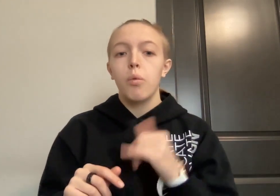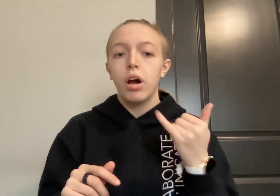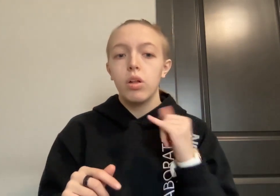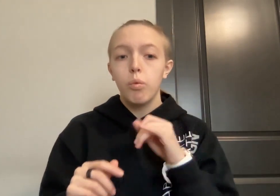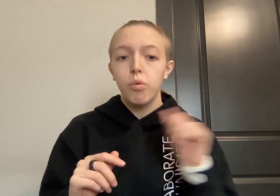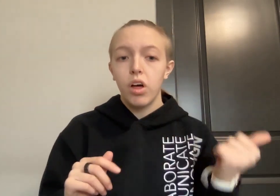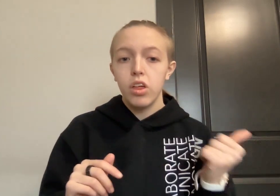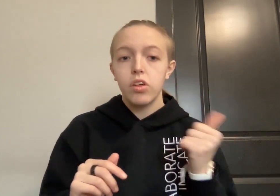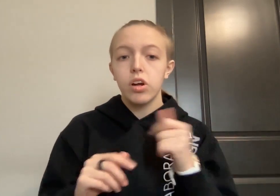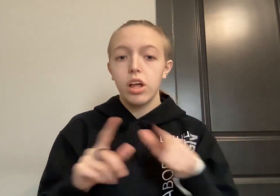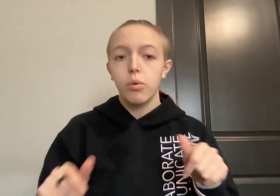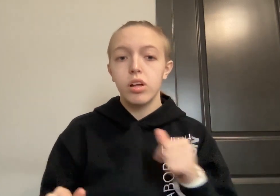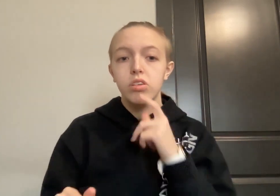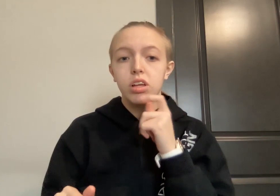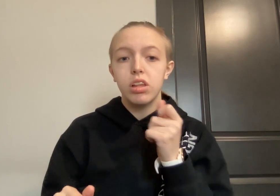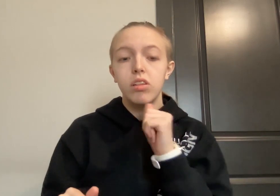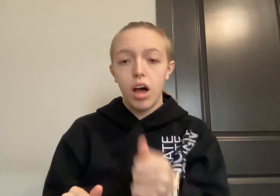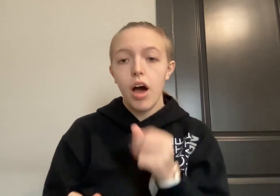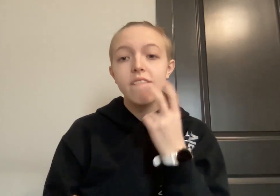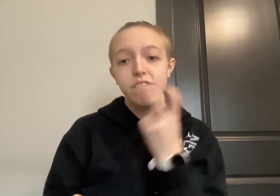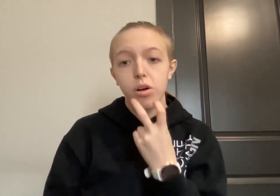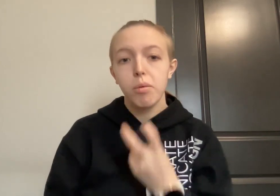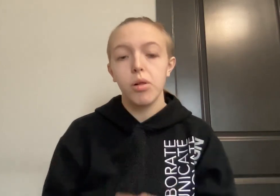while the other language is not verbal.